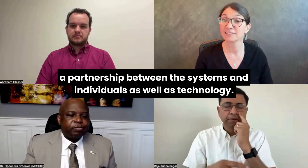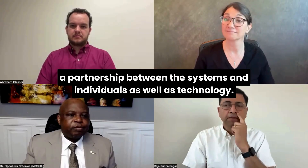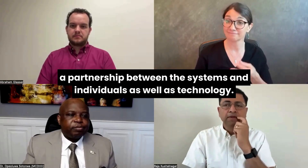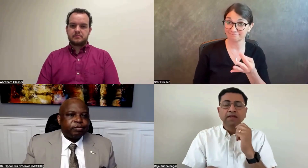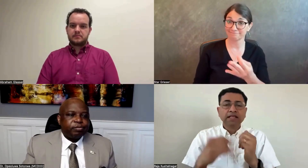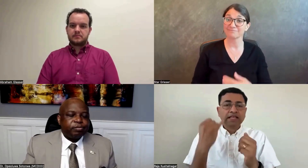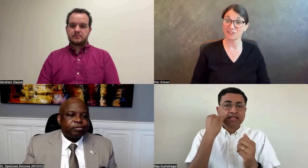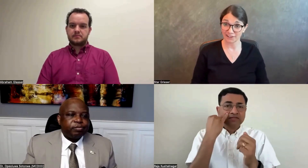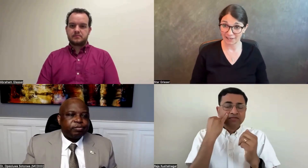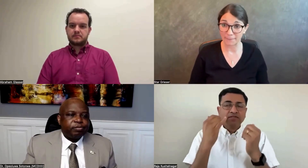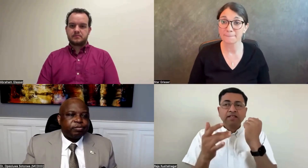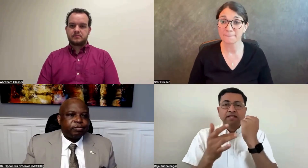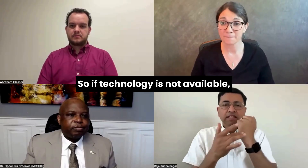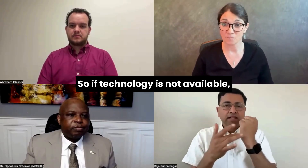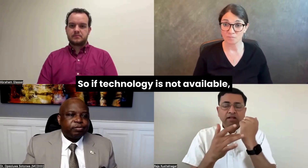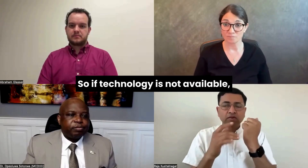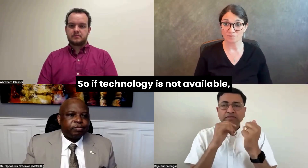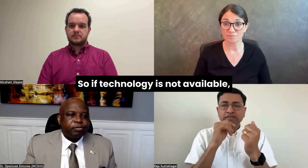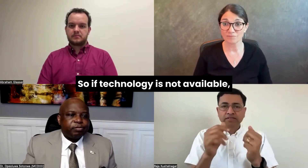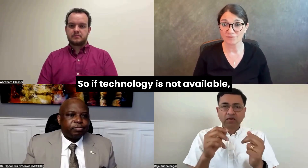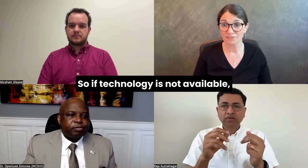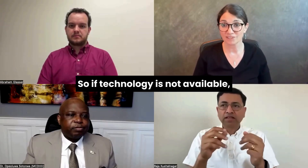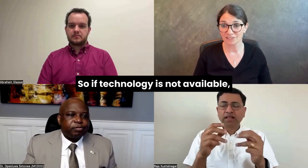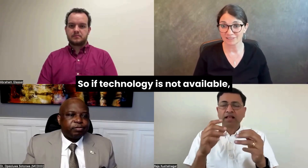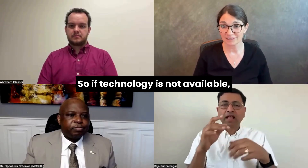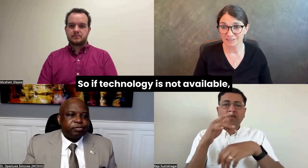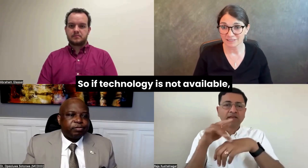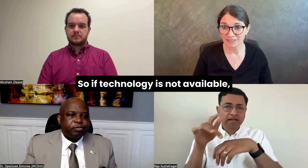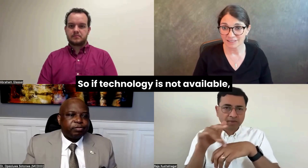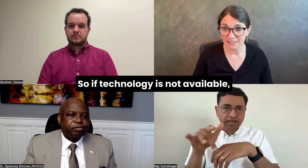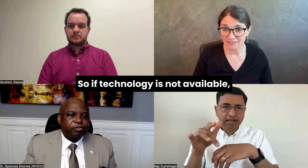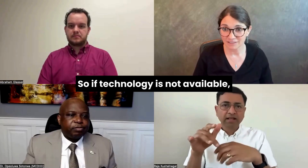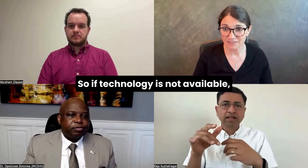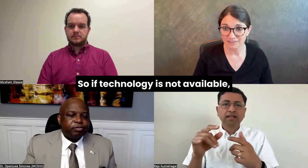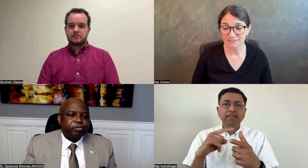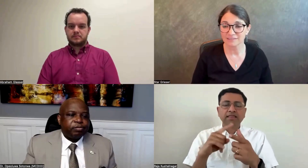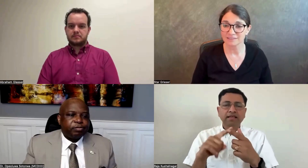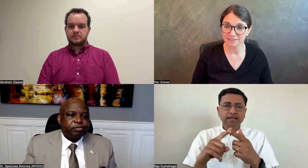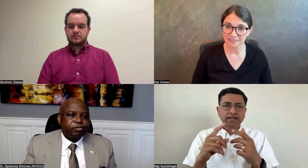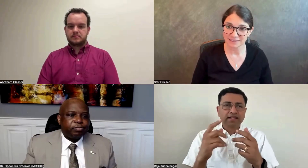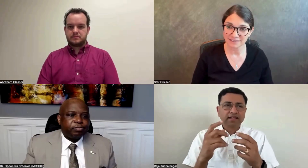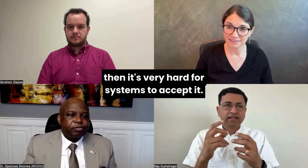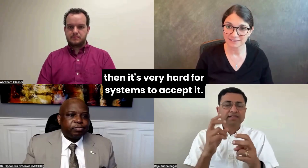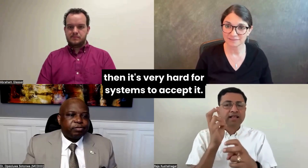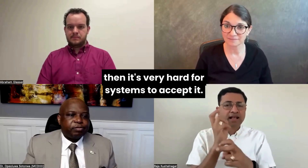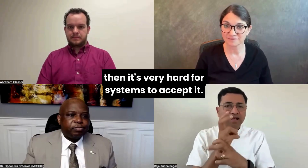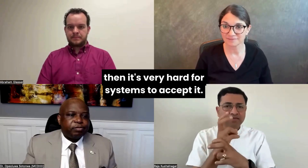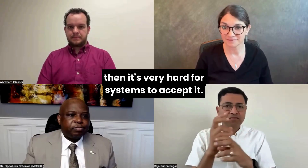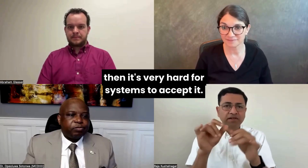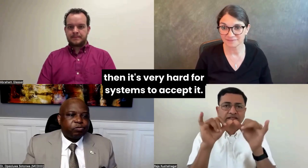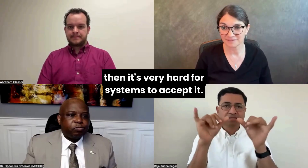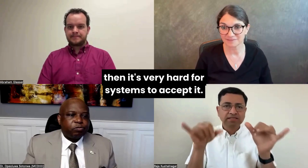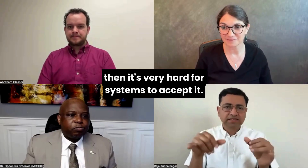So if technology is not available, then it's very hard for systems to accept it.